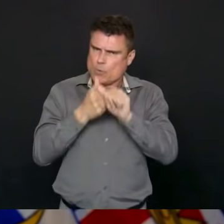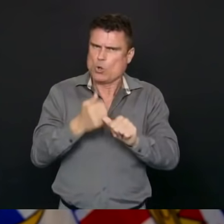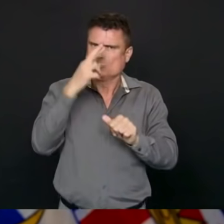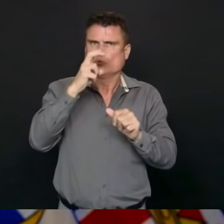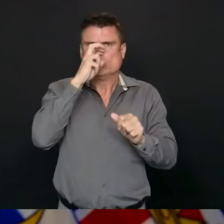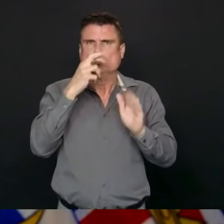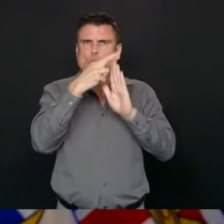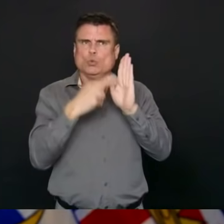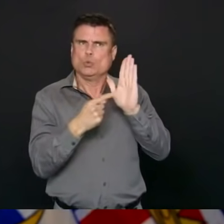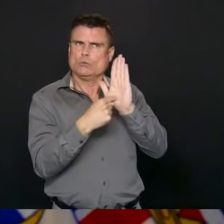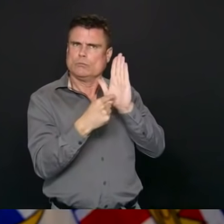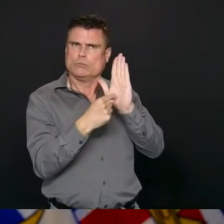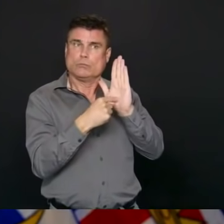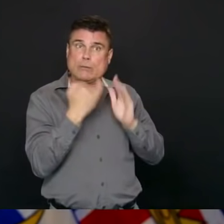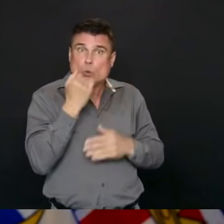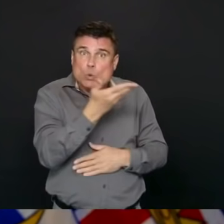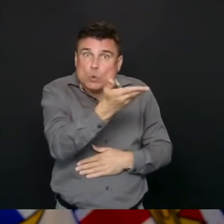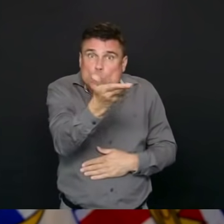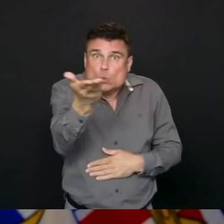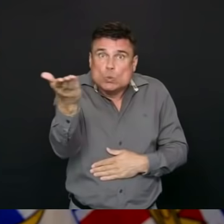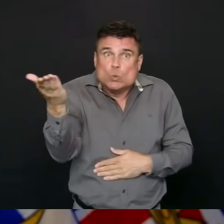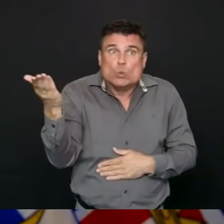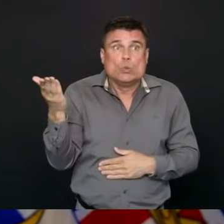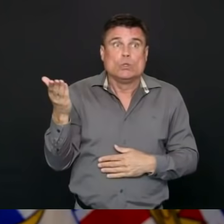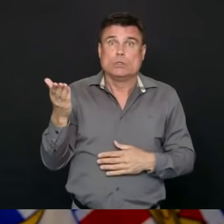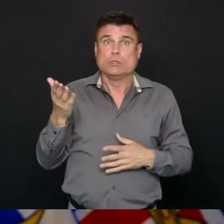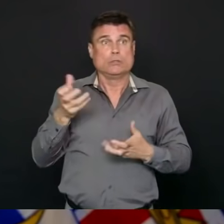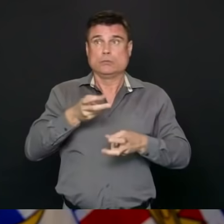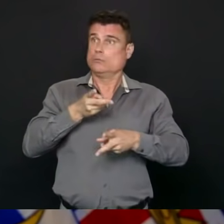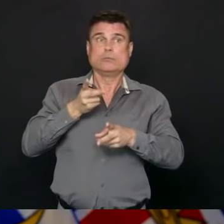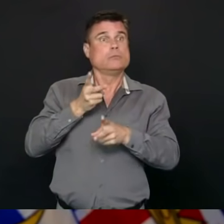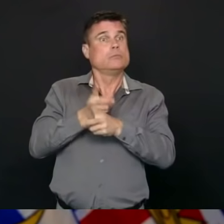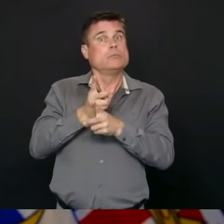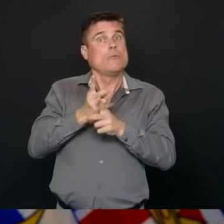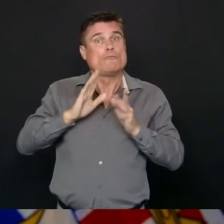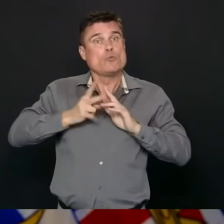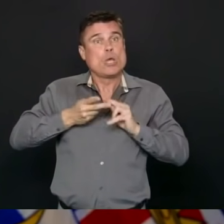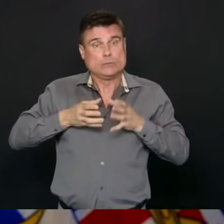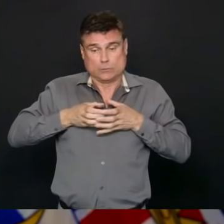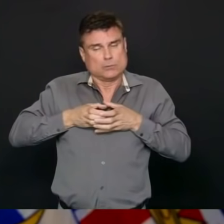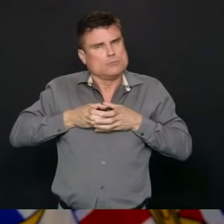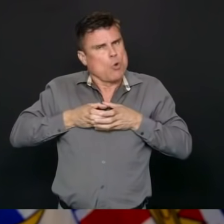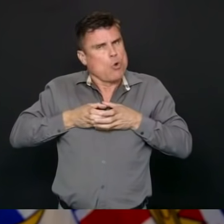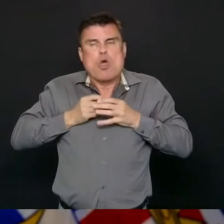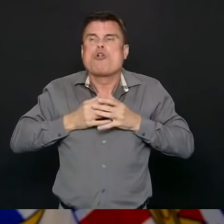in the coming days. So before you go out and meet your friends,